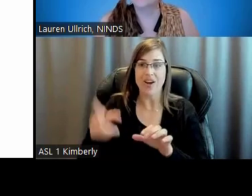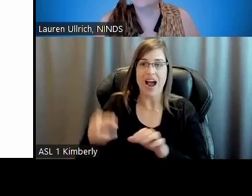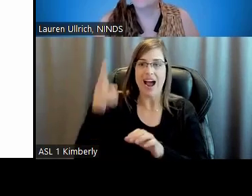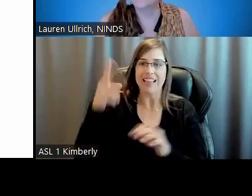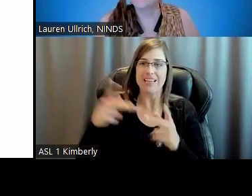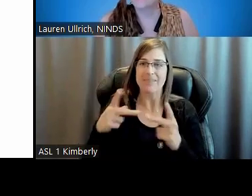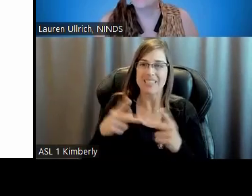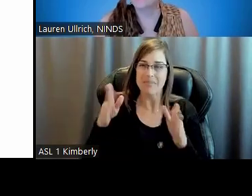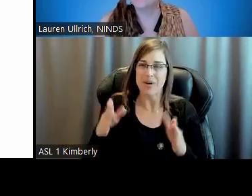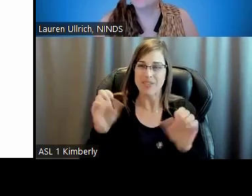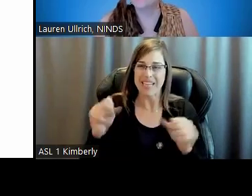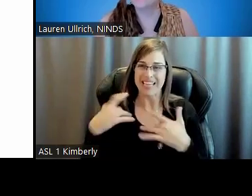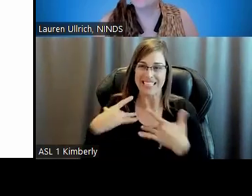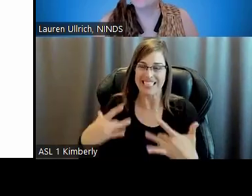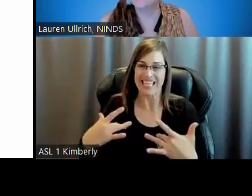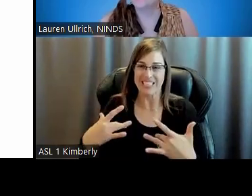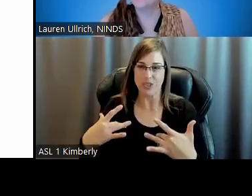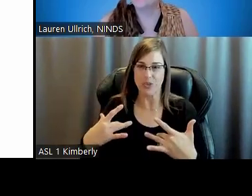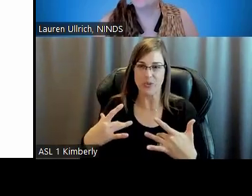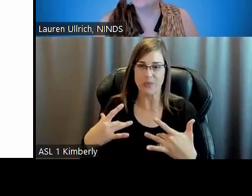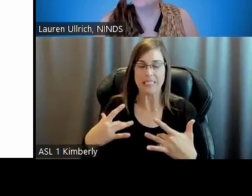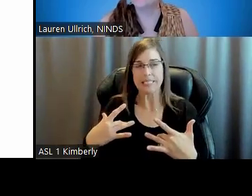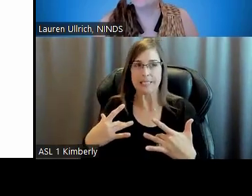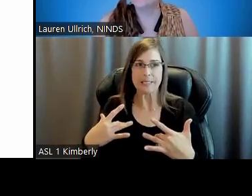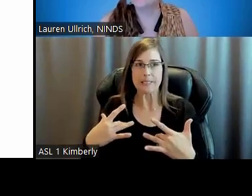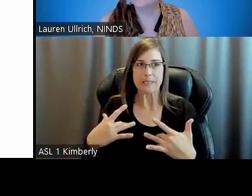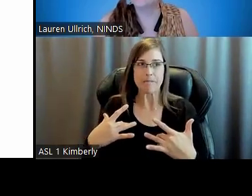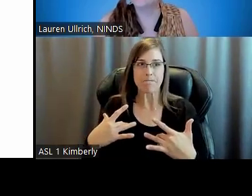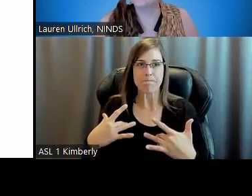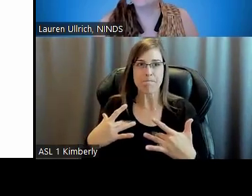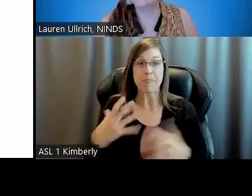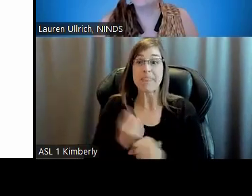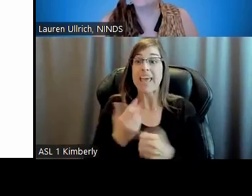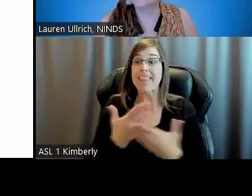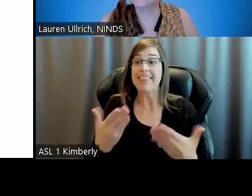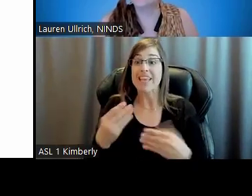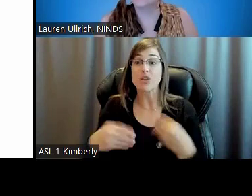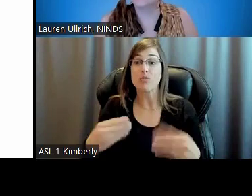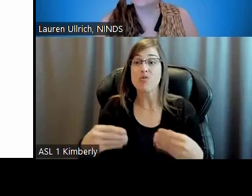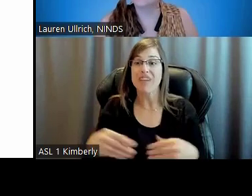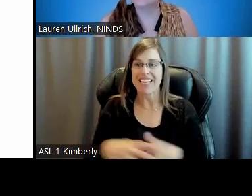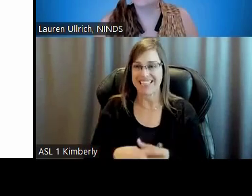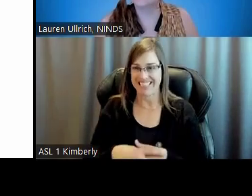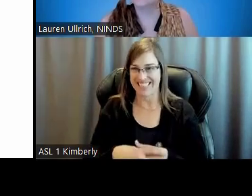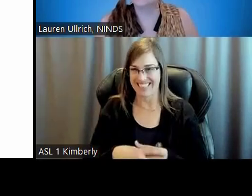who can usually move any blockages. That said, to Ashlee's point,